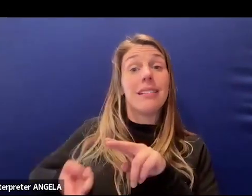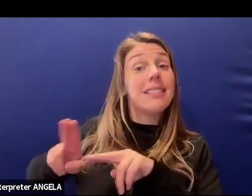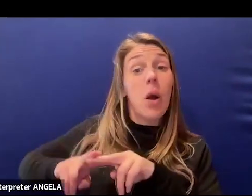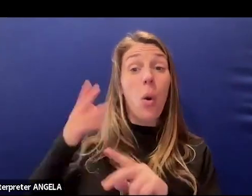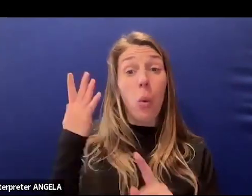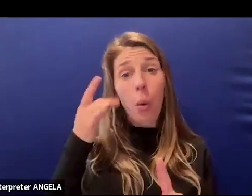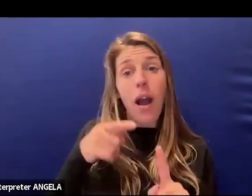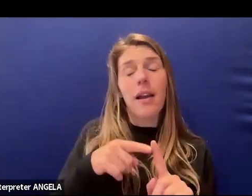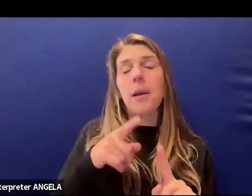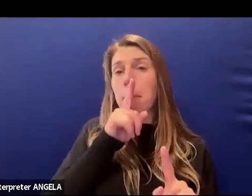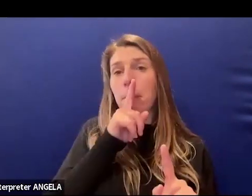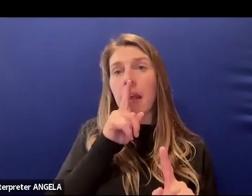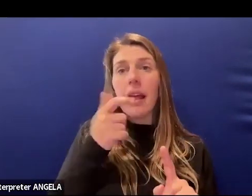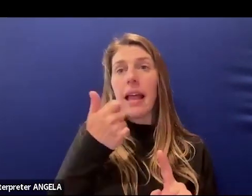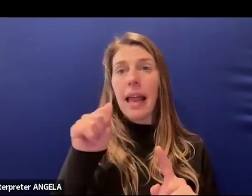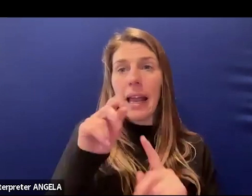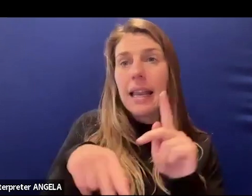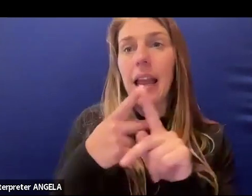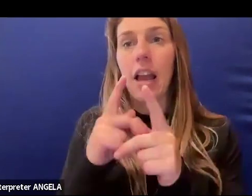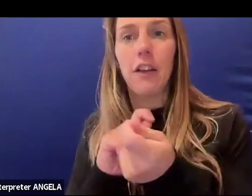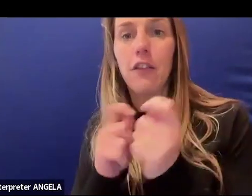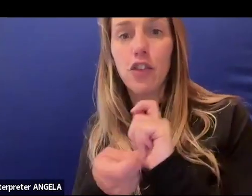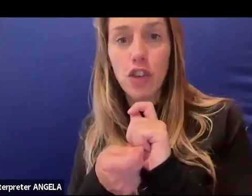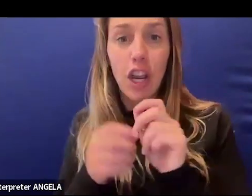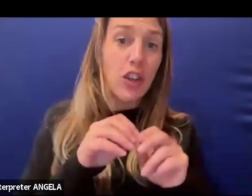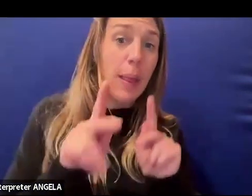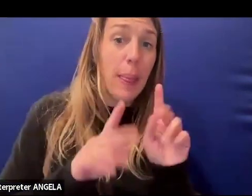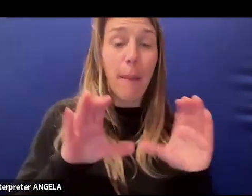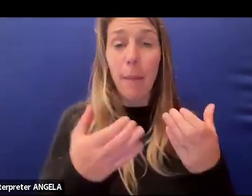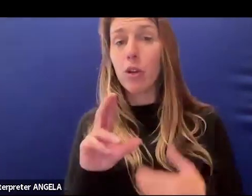It jumps not because of necessarily any underlying change in the population